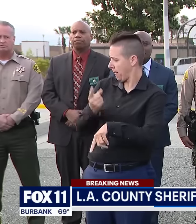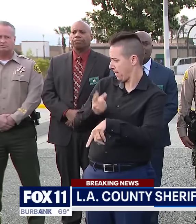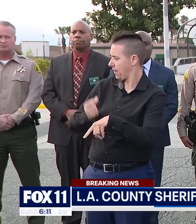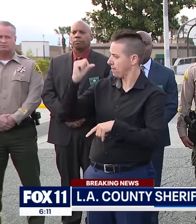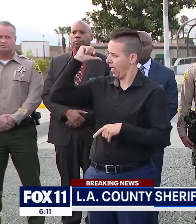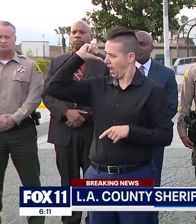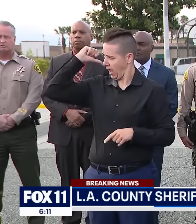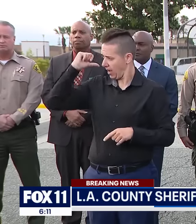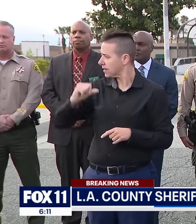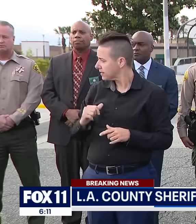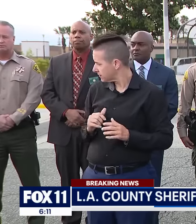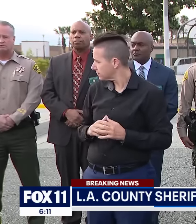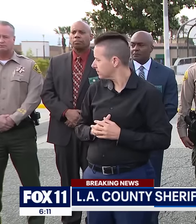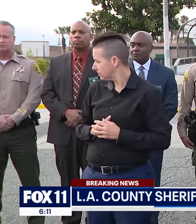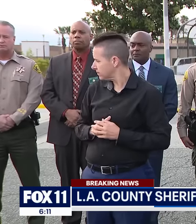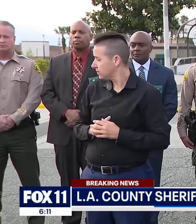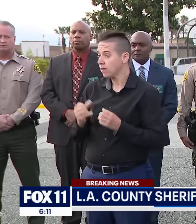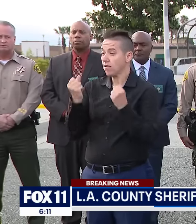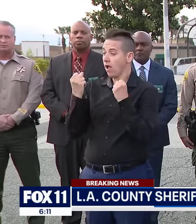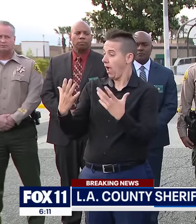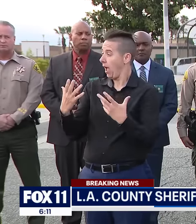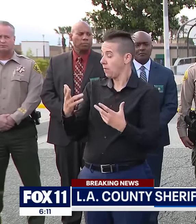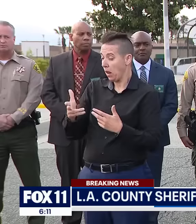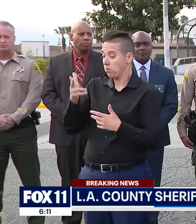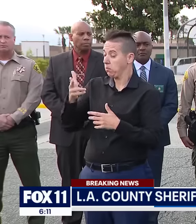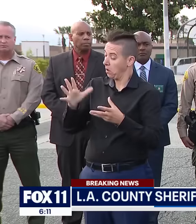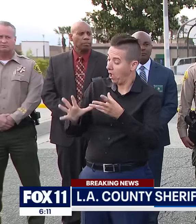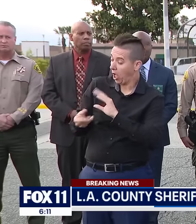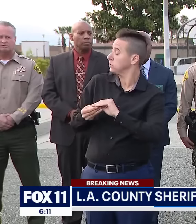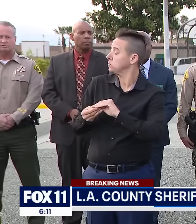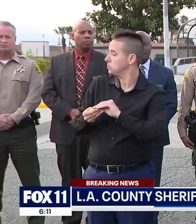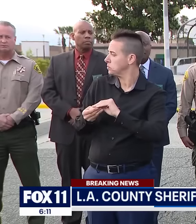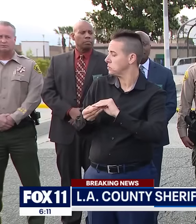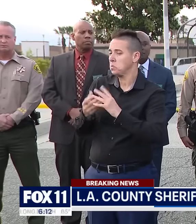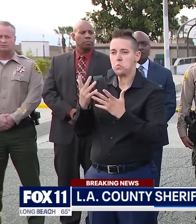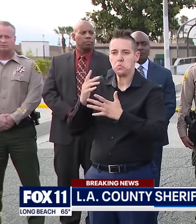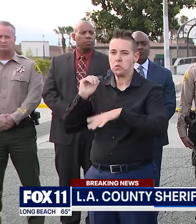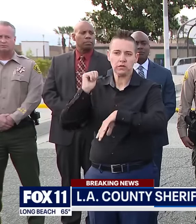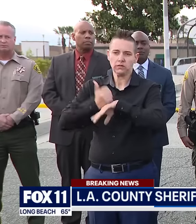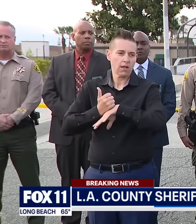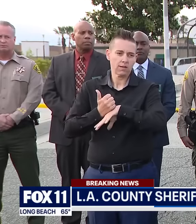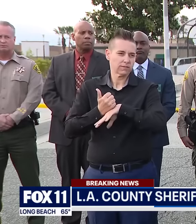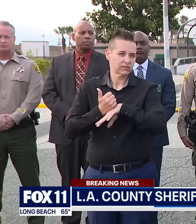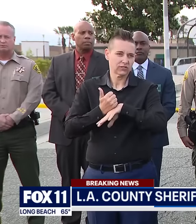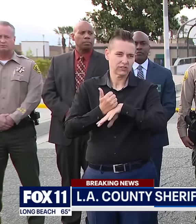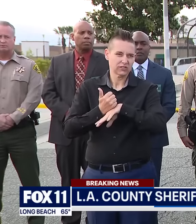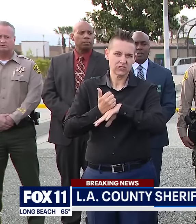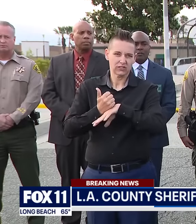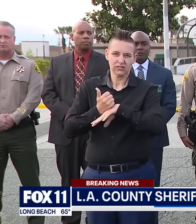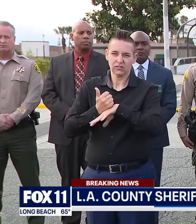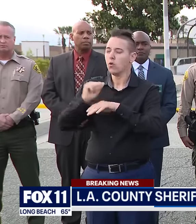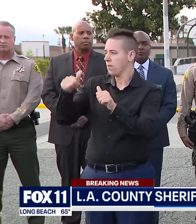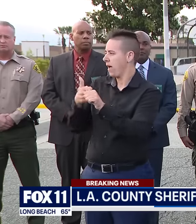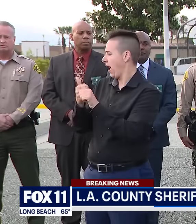possibly can. Only one shot fired. And any indication if it was at close range. As far as we